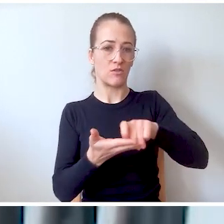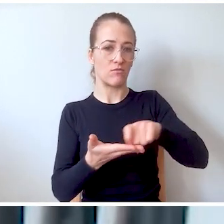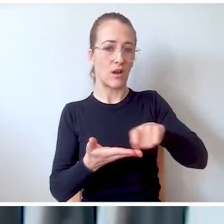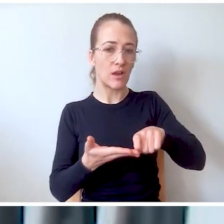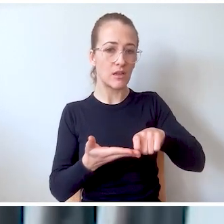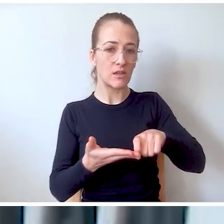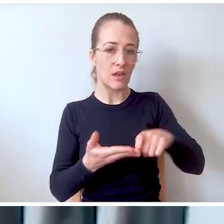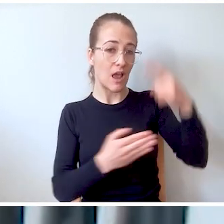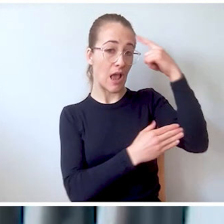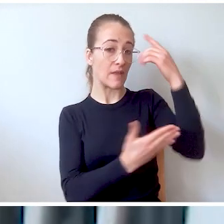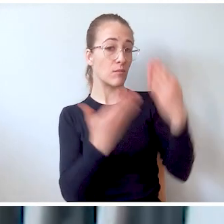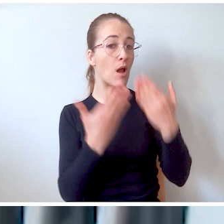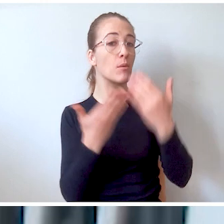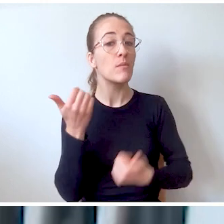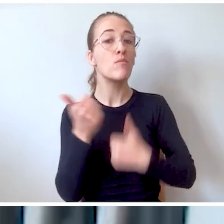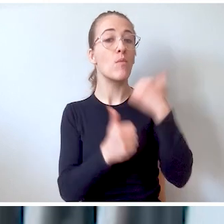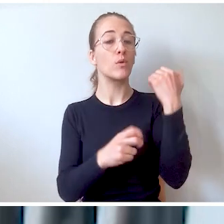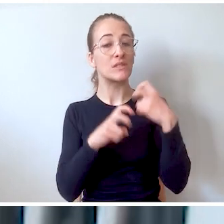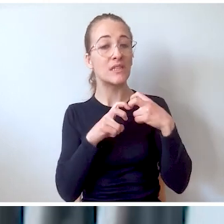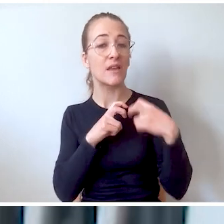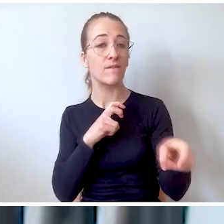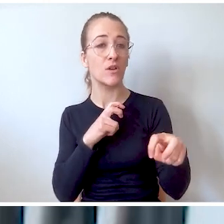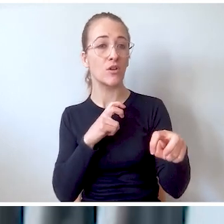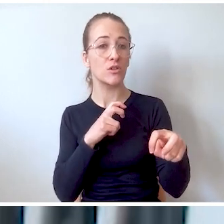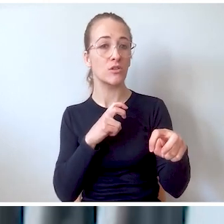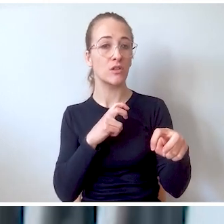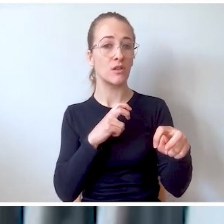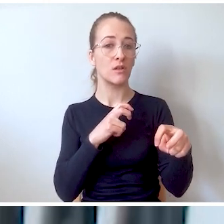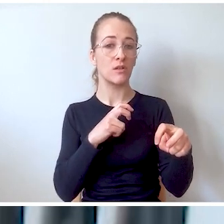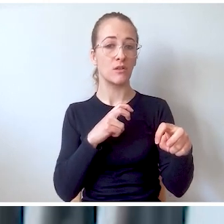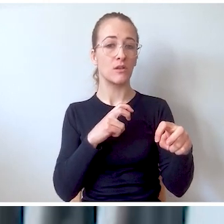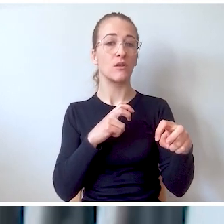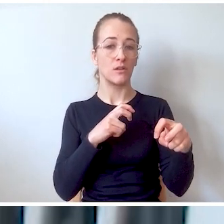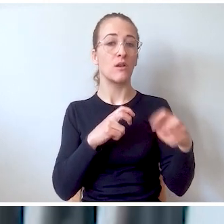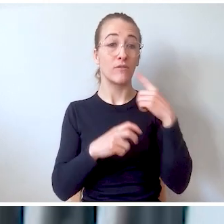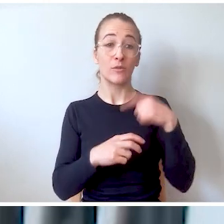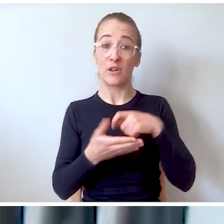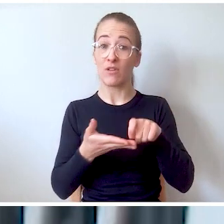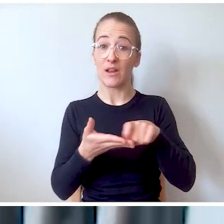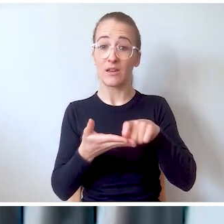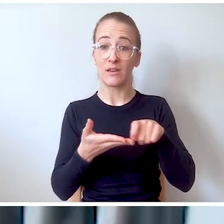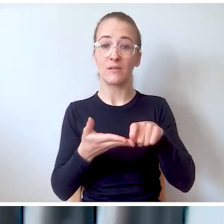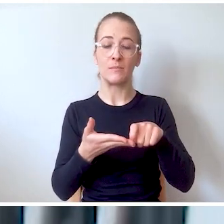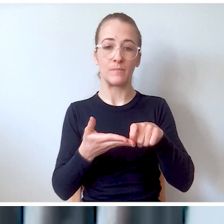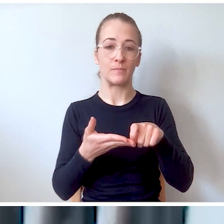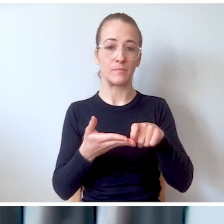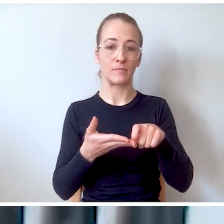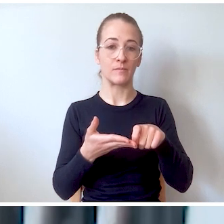What I think was probably the most difficult section for me to write was a section that I wrote